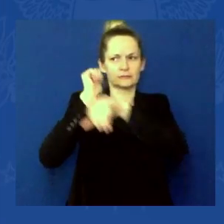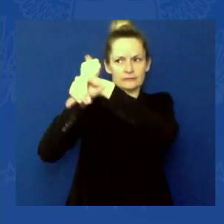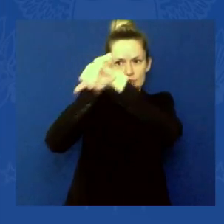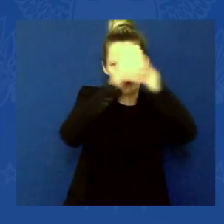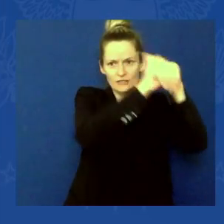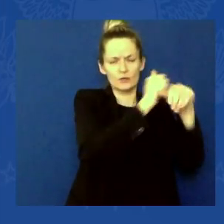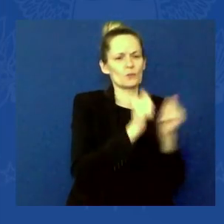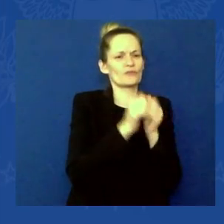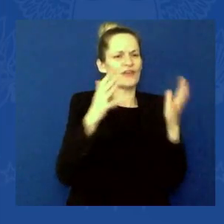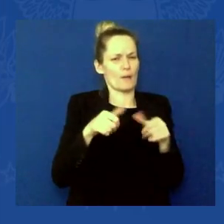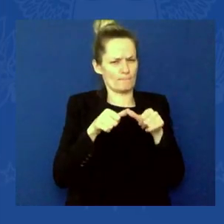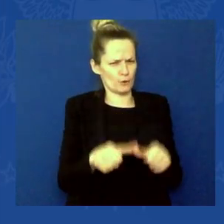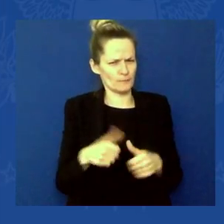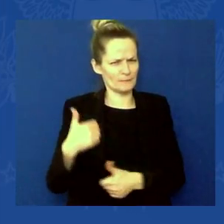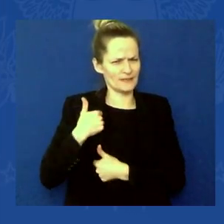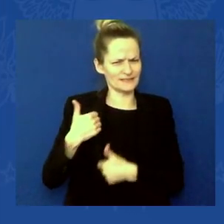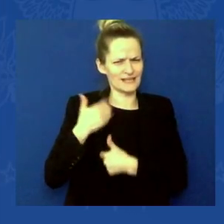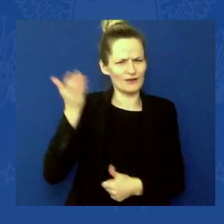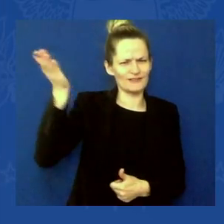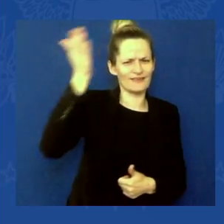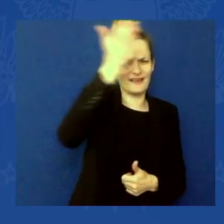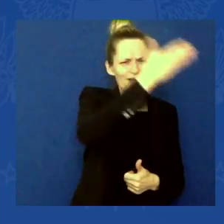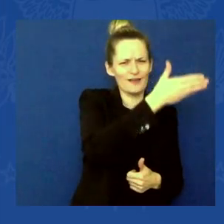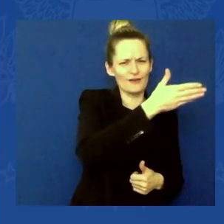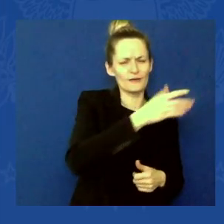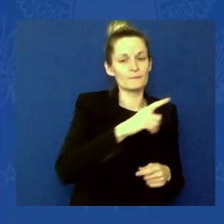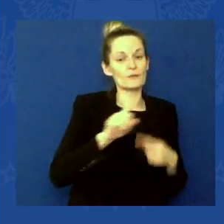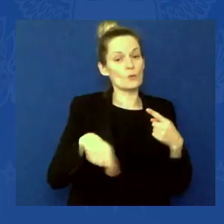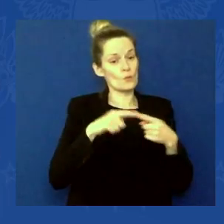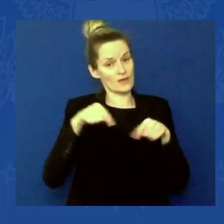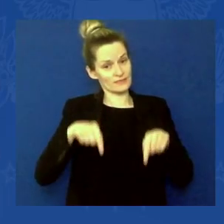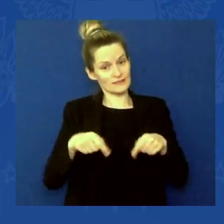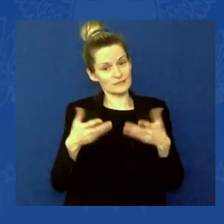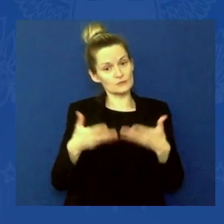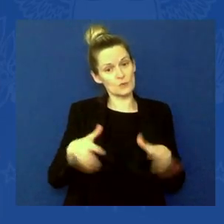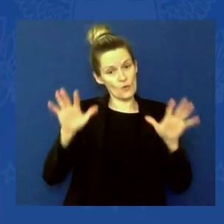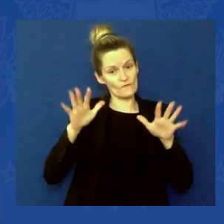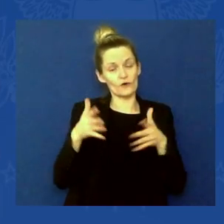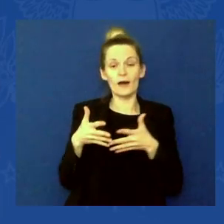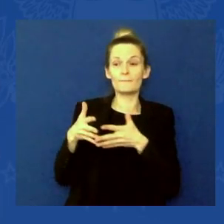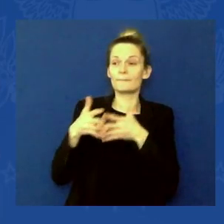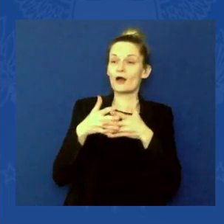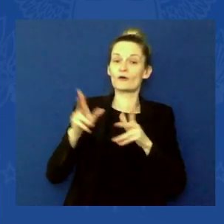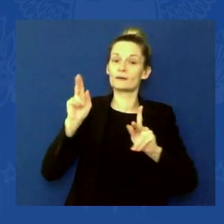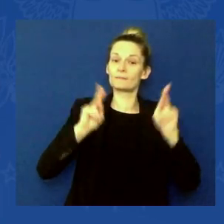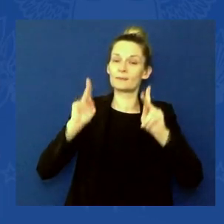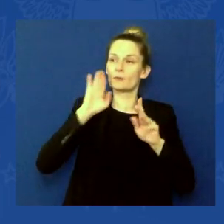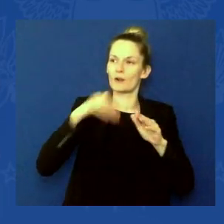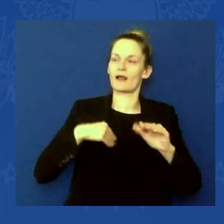the American people will have a clear understanding of what I did, why we did it. And -- but, look, that's the job.